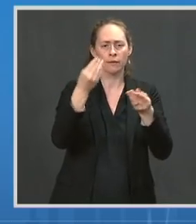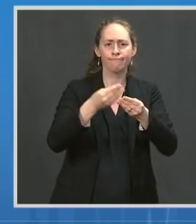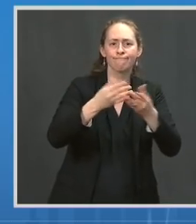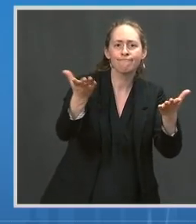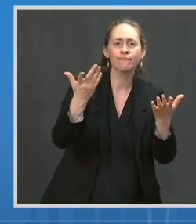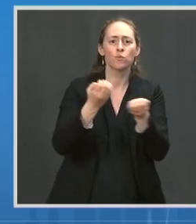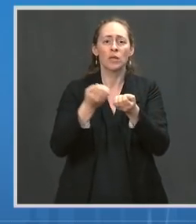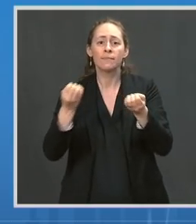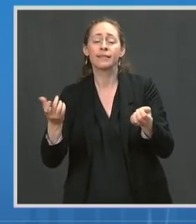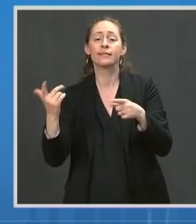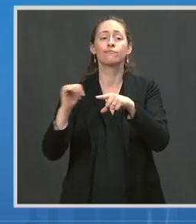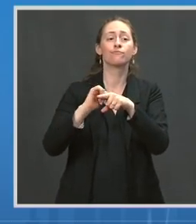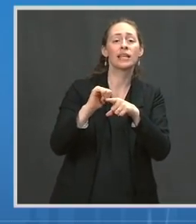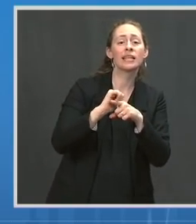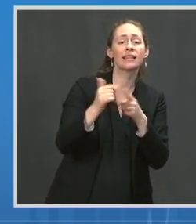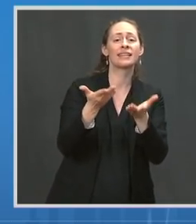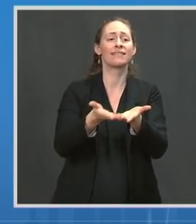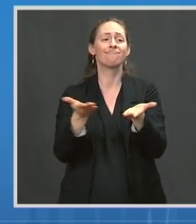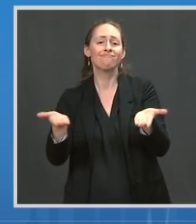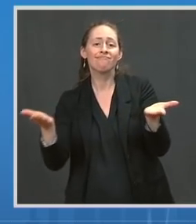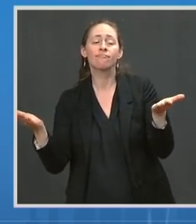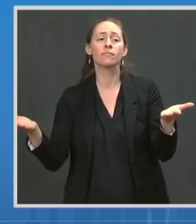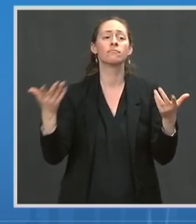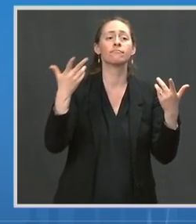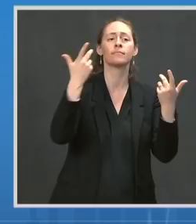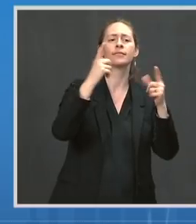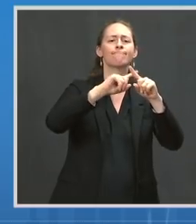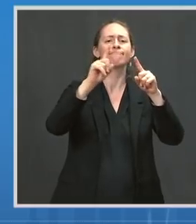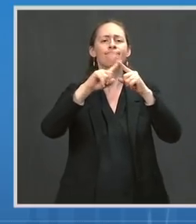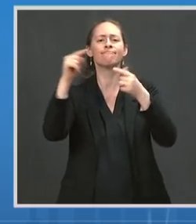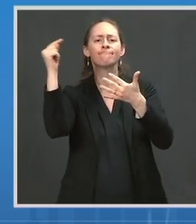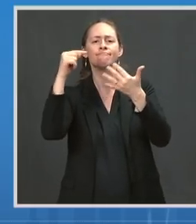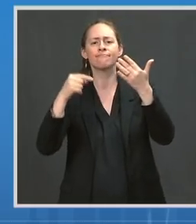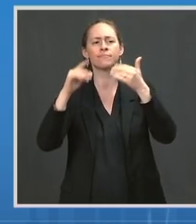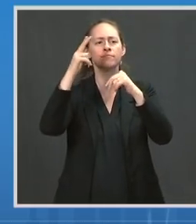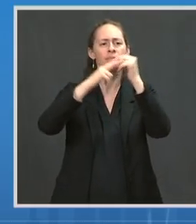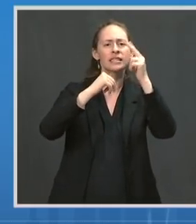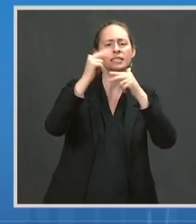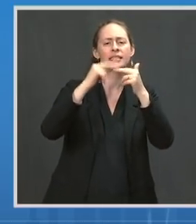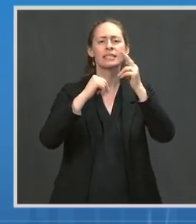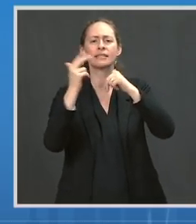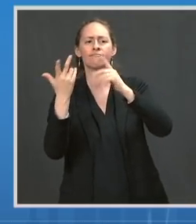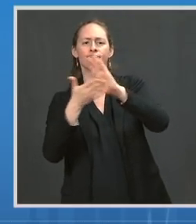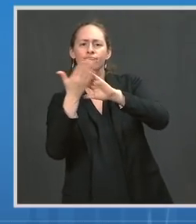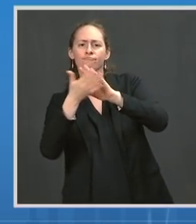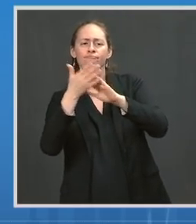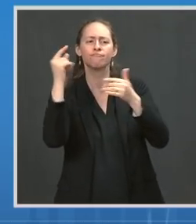electronic infrastructure, partnerships, and innovation needed to build